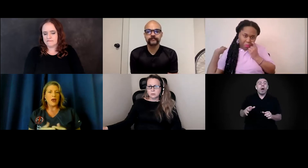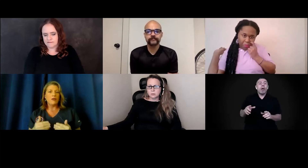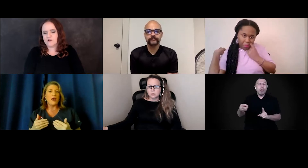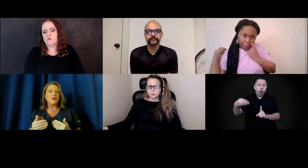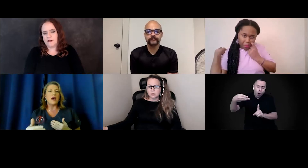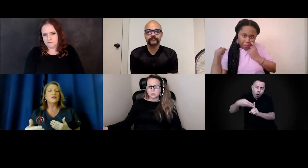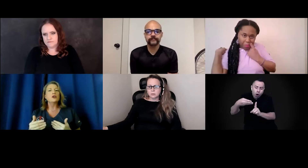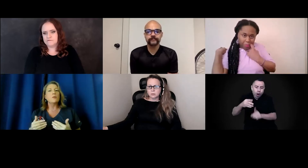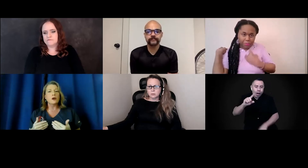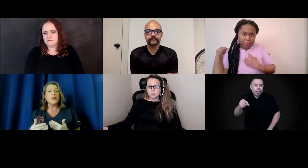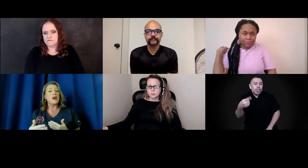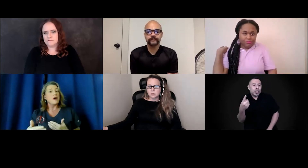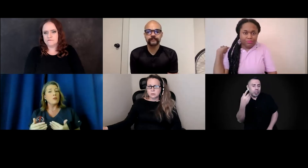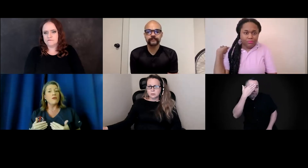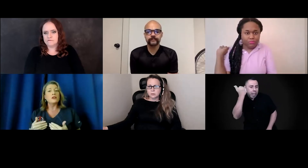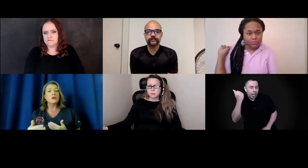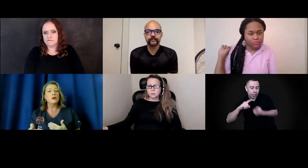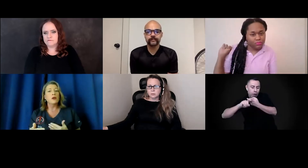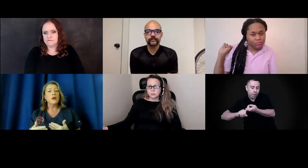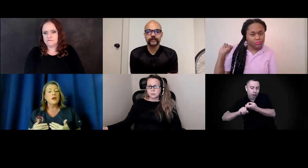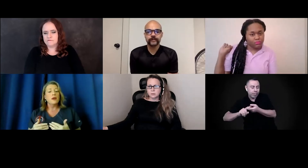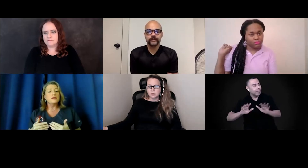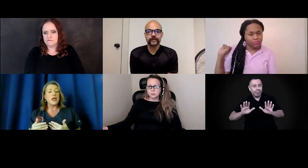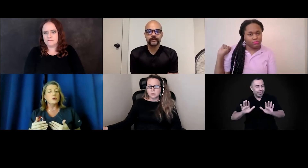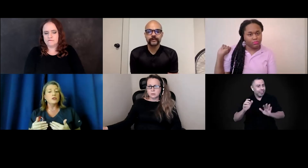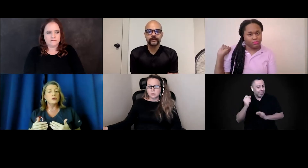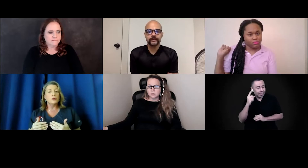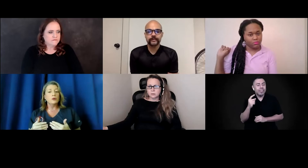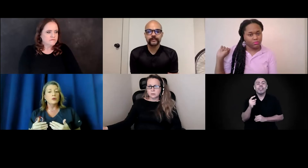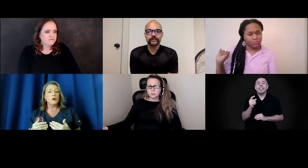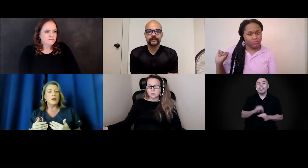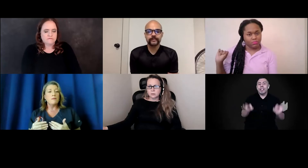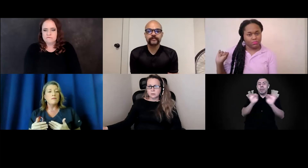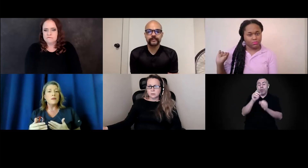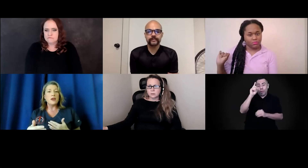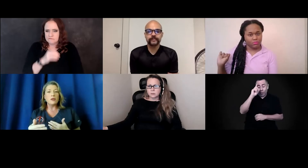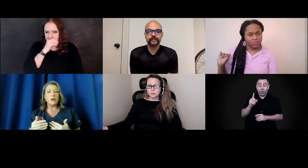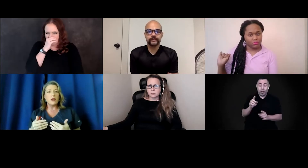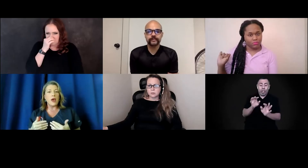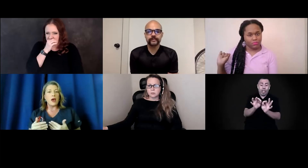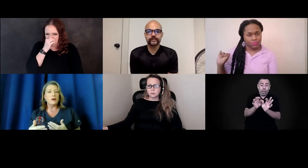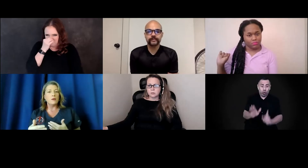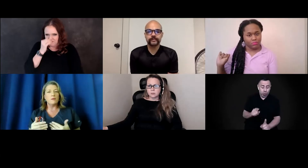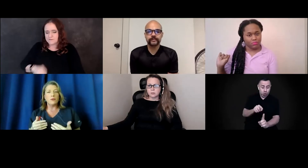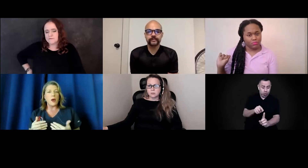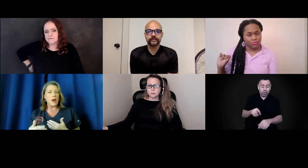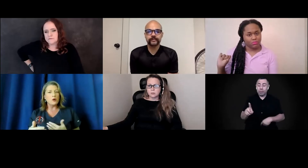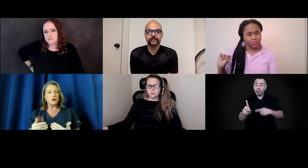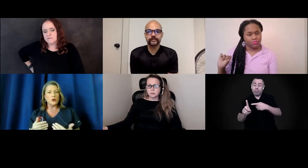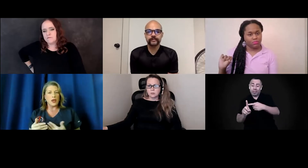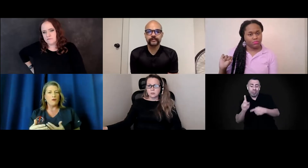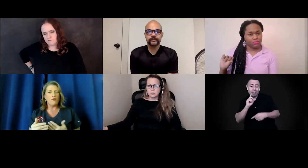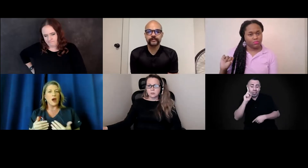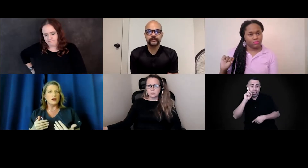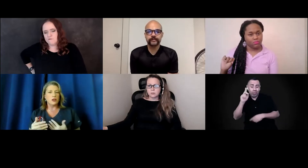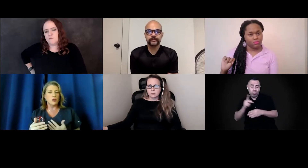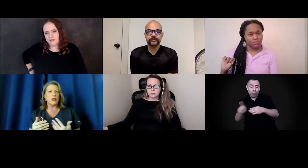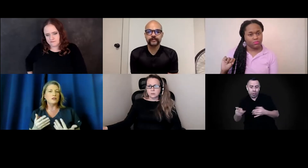And that that interpreter and that deaf professional is able to meet that boundary and find a good